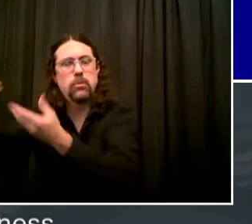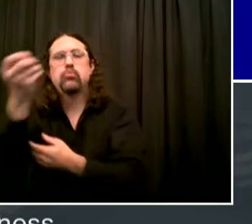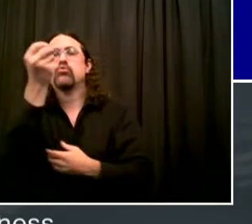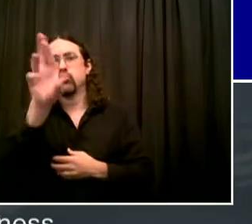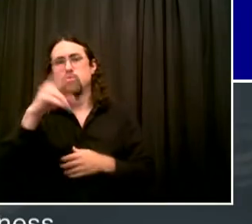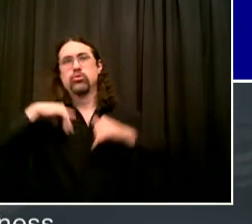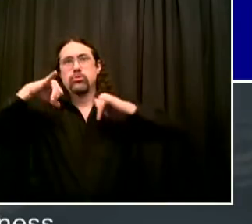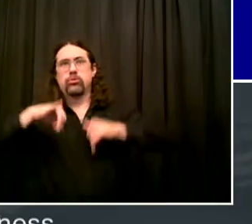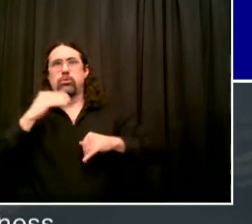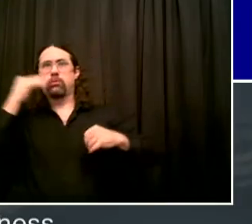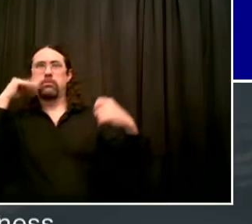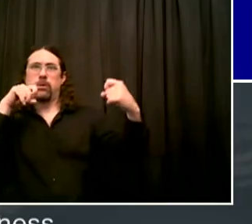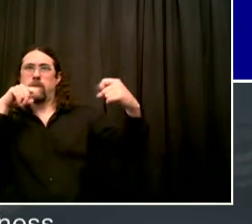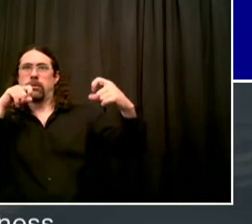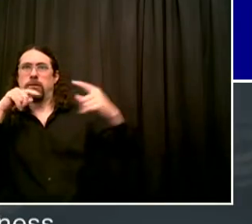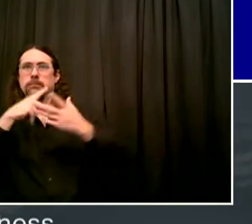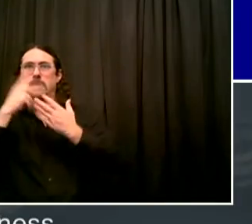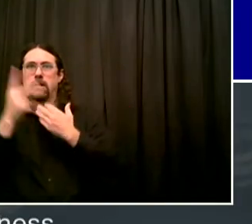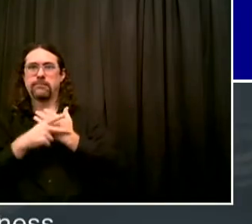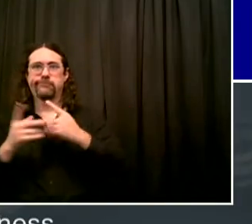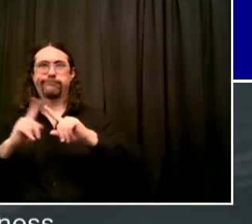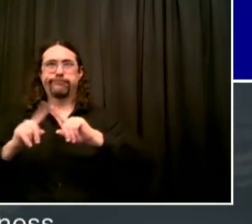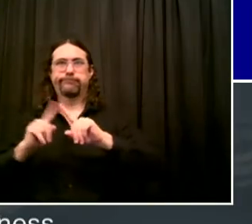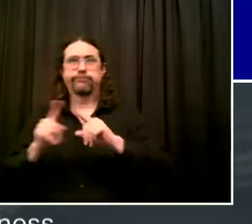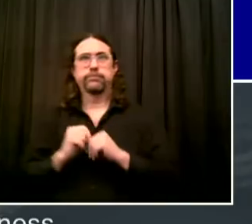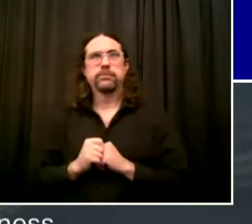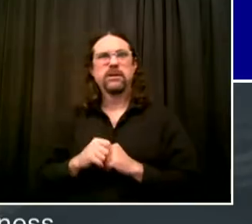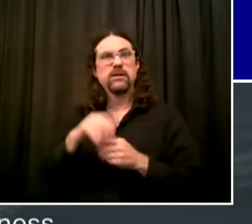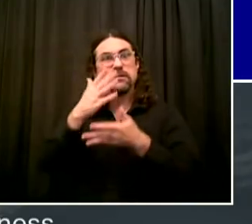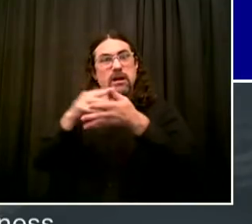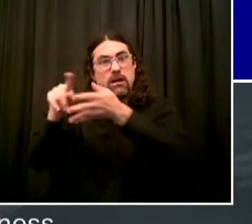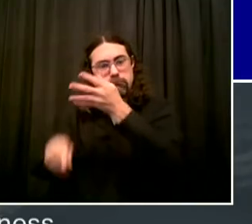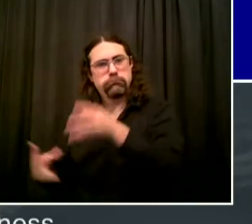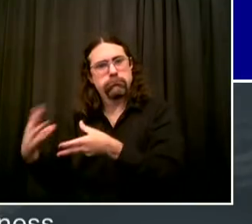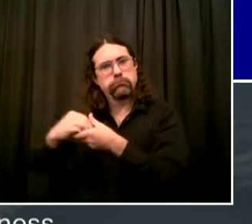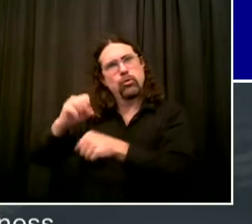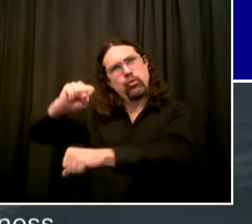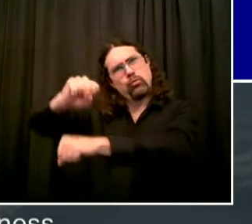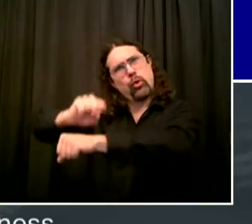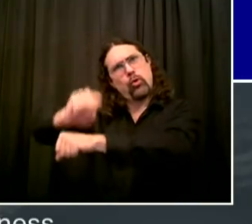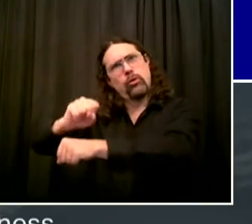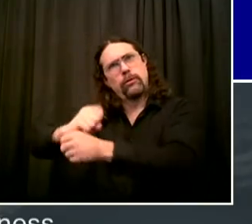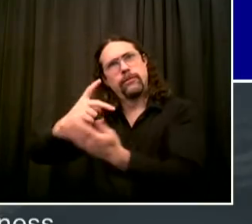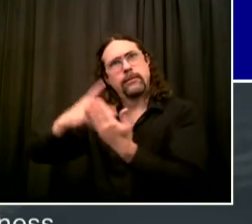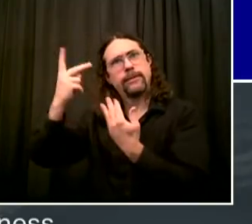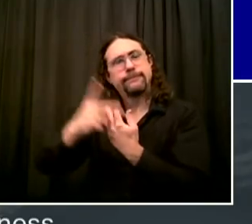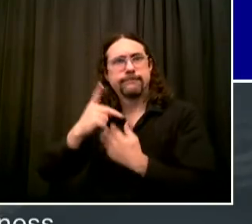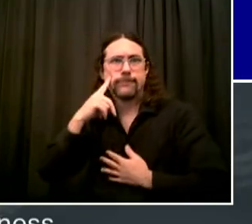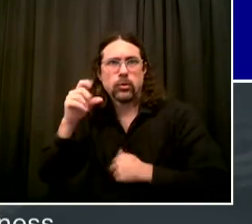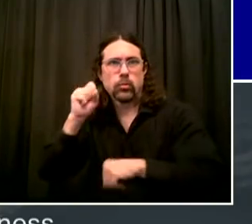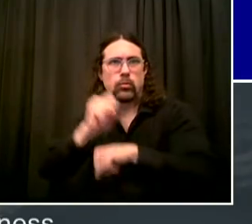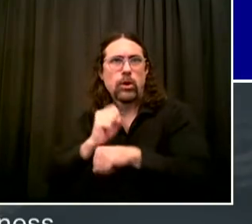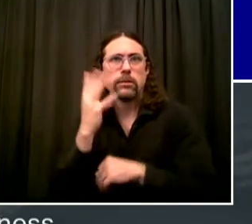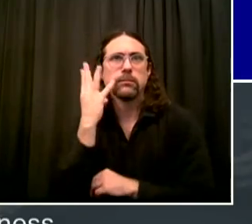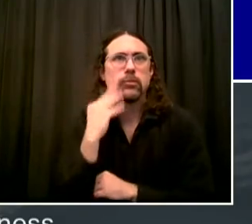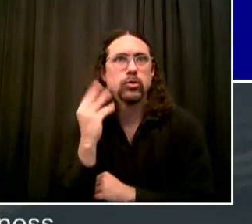HAVE DONE HISRTOILCALY. IT MAKES A VARIATION ON THAT FOR THE